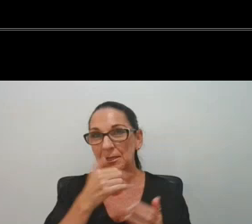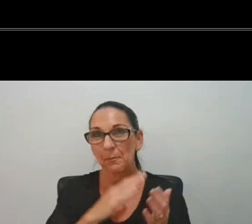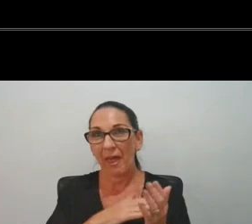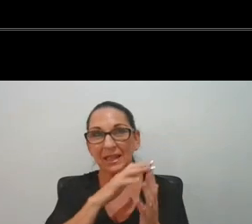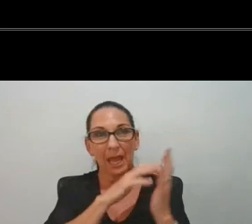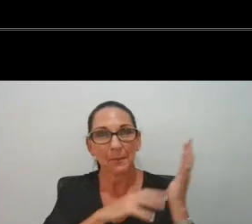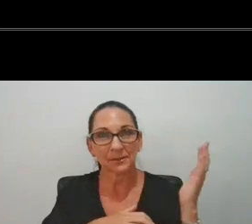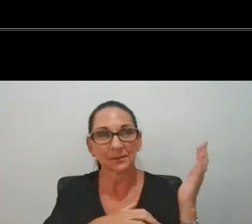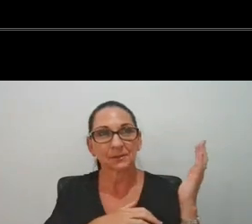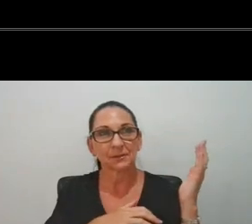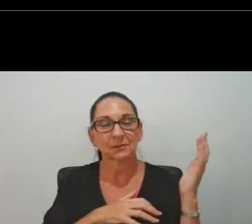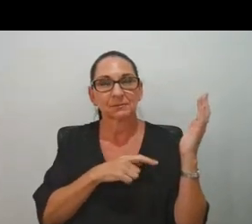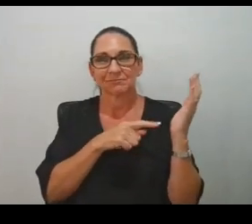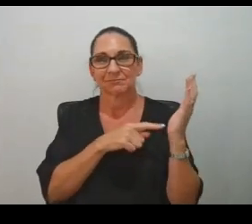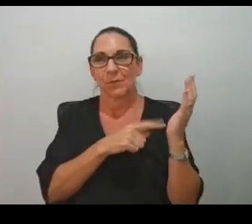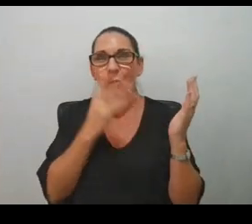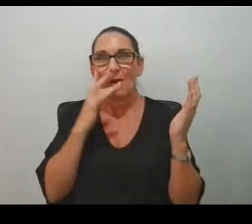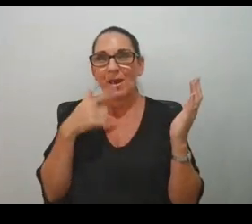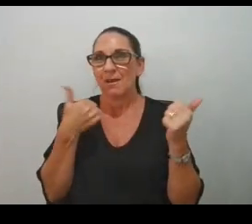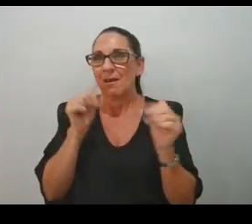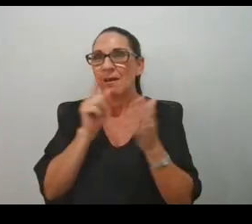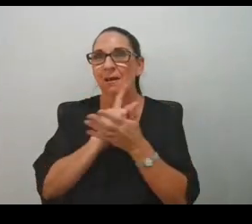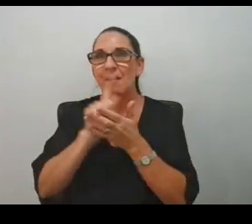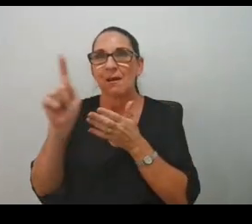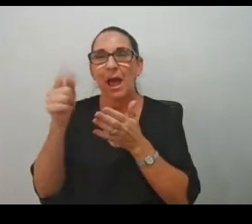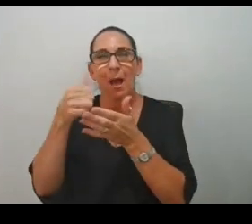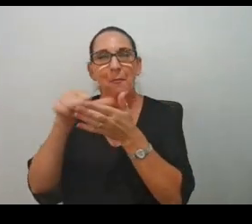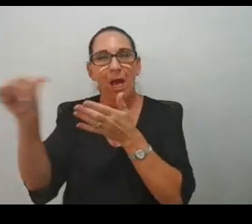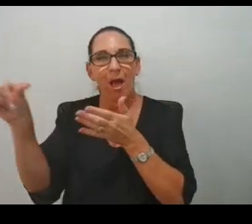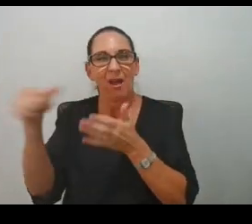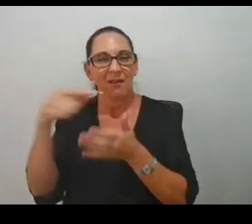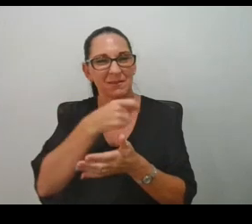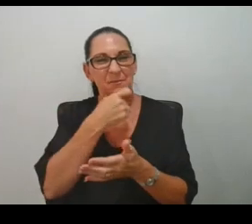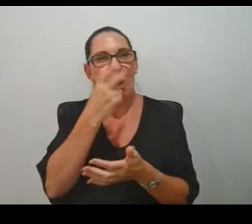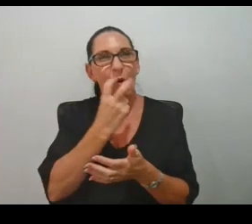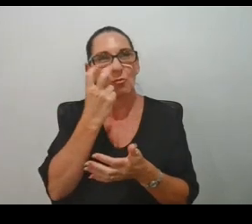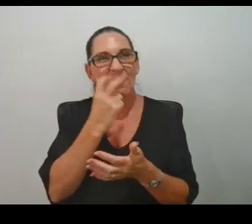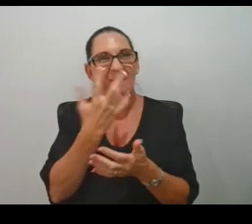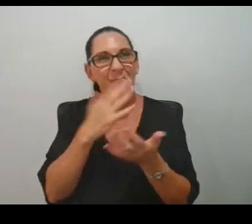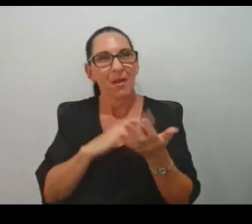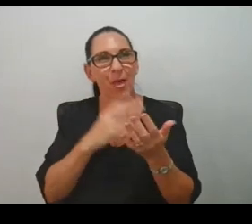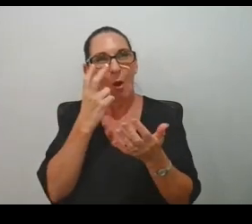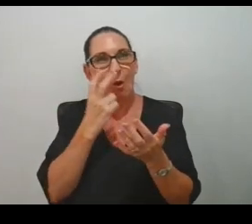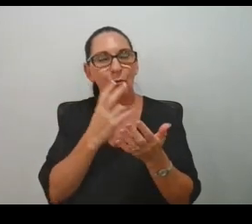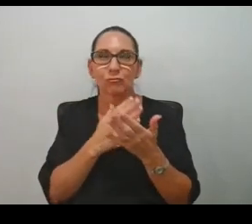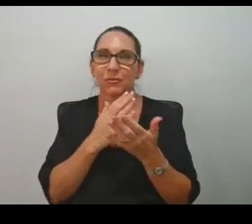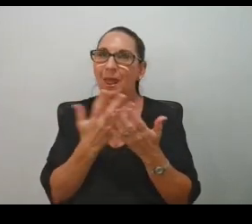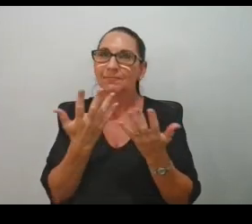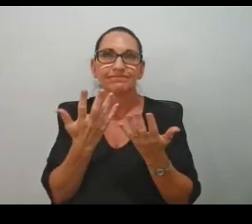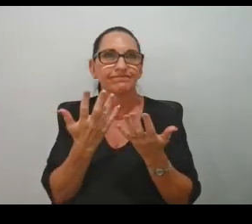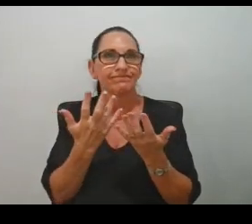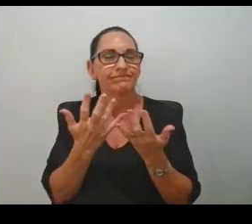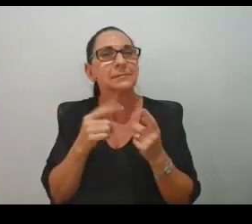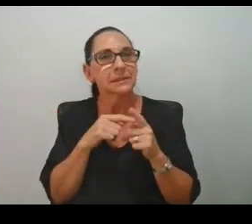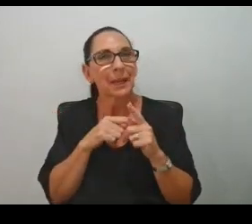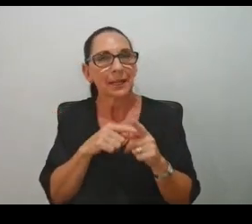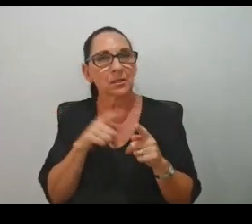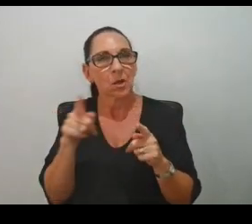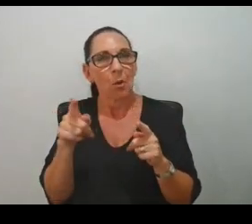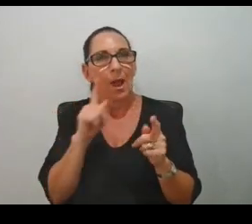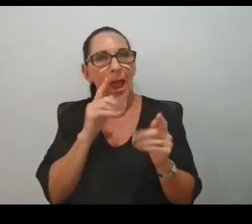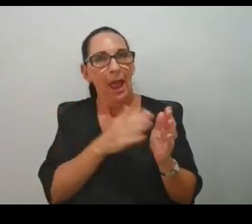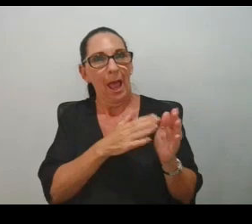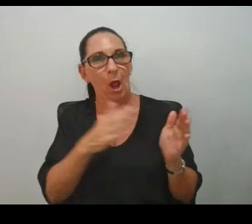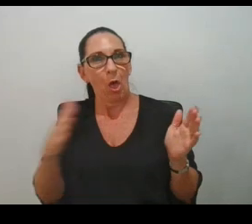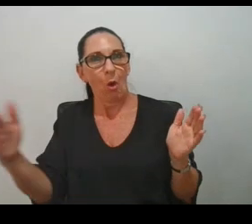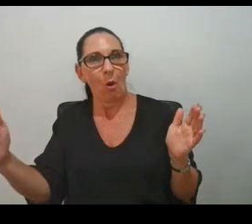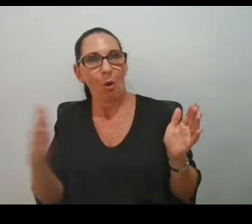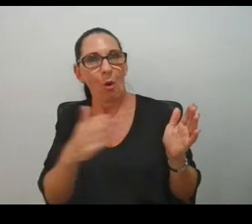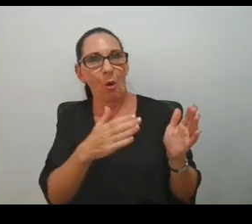five months old um so I think it really depends on the length of time um and how long's pass between